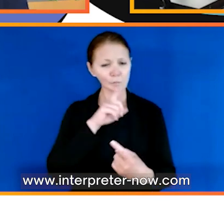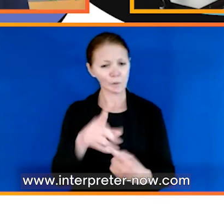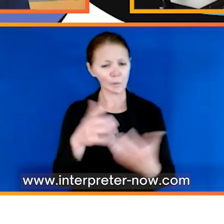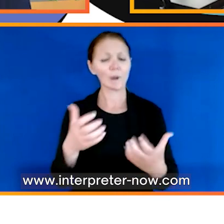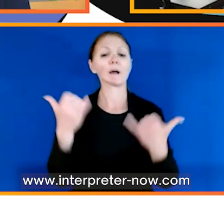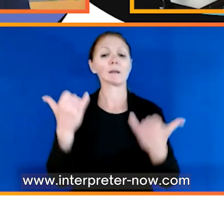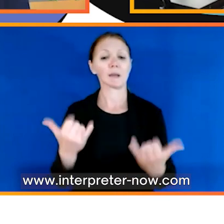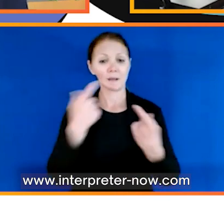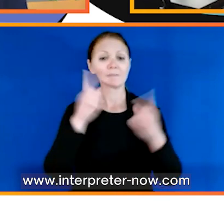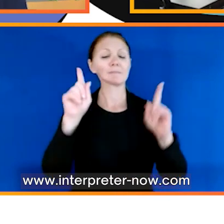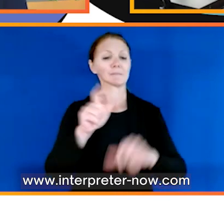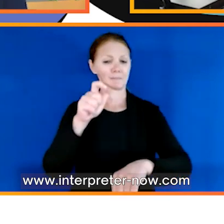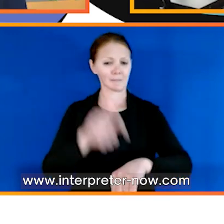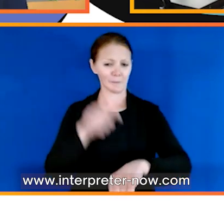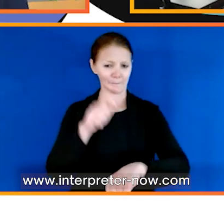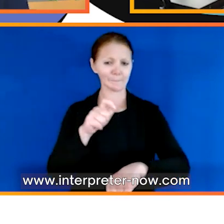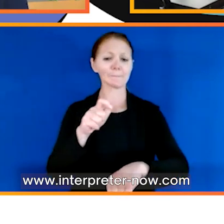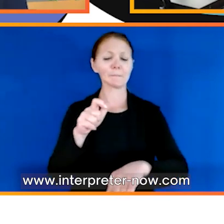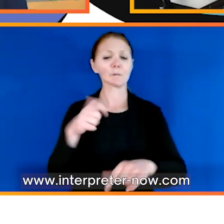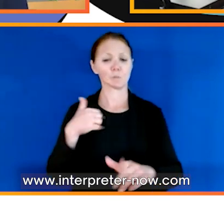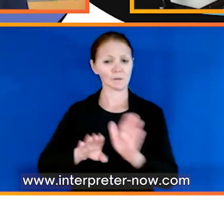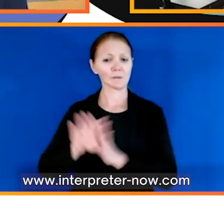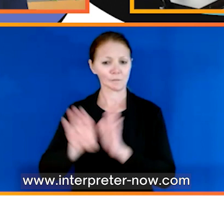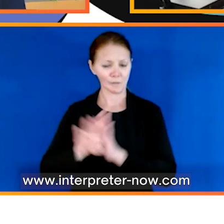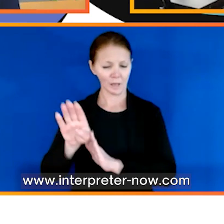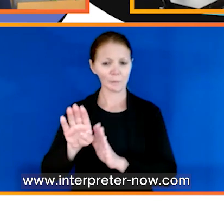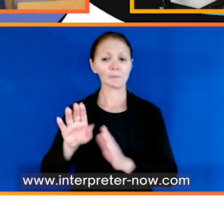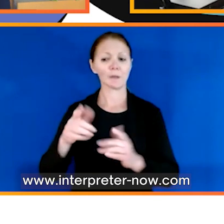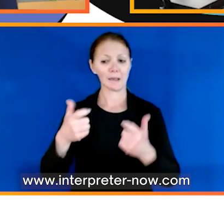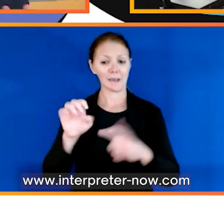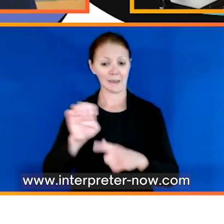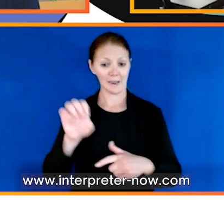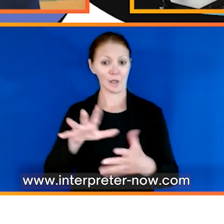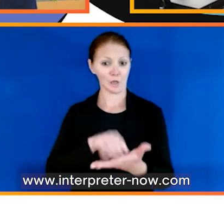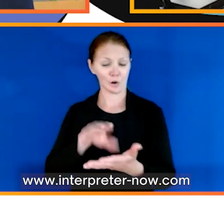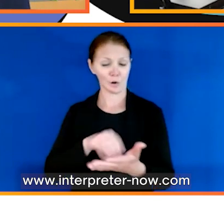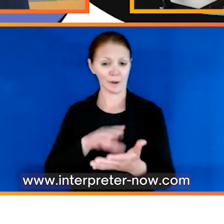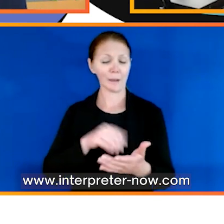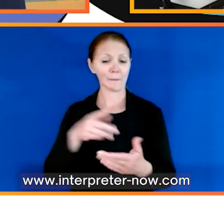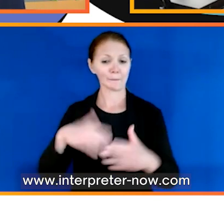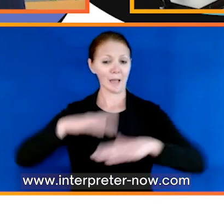So we've been wanting to do e-learning for a long time, and now is the time.